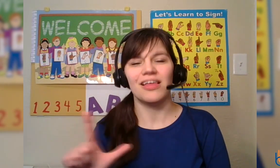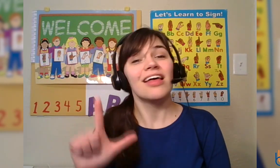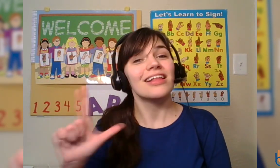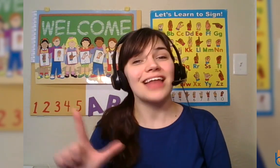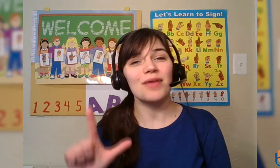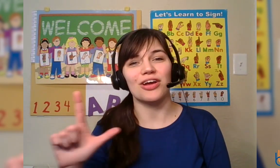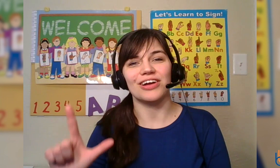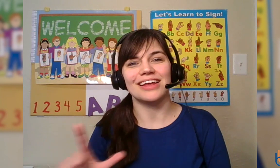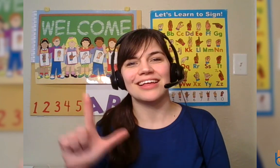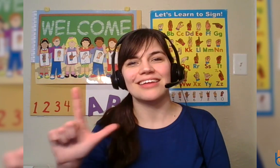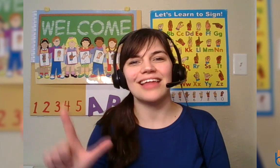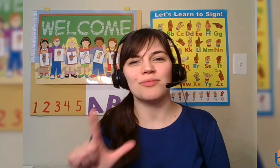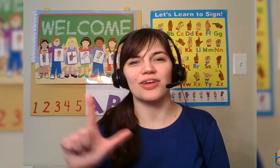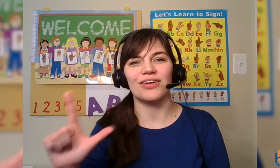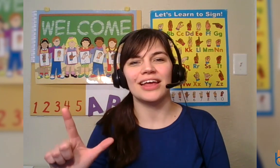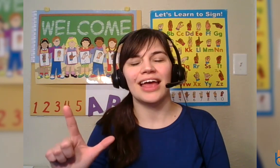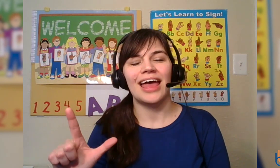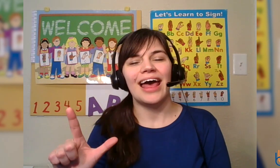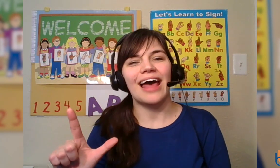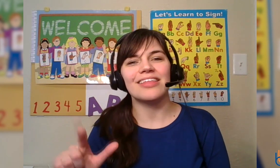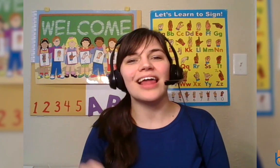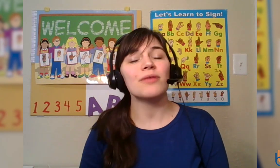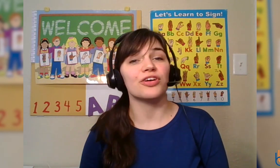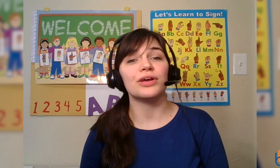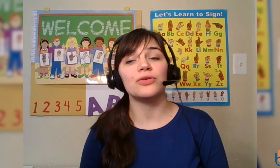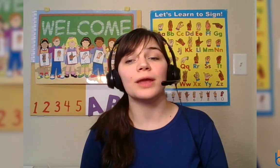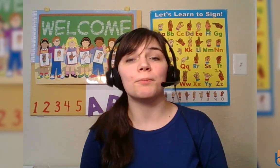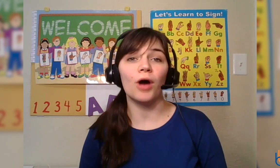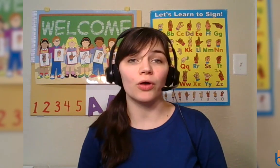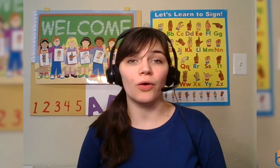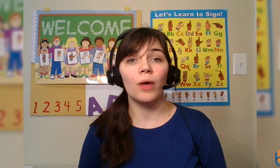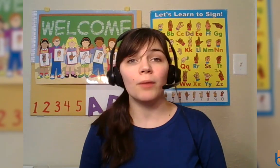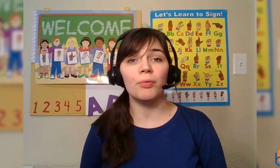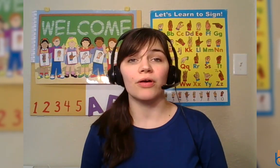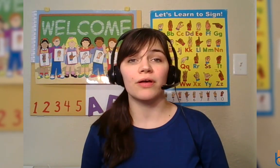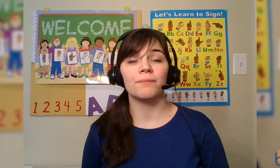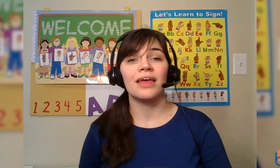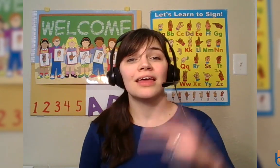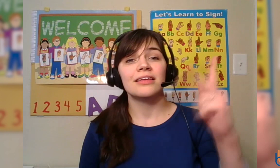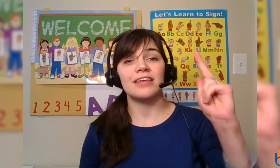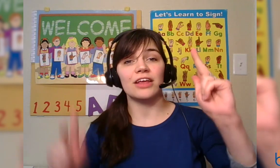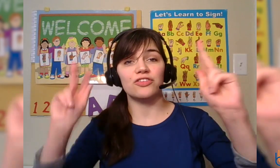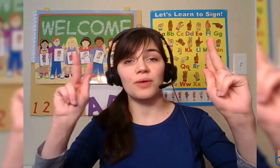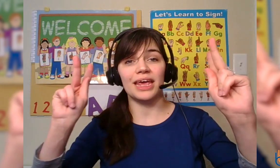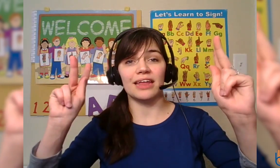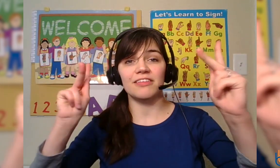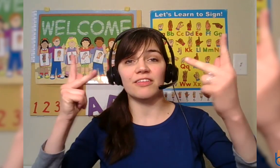library. Library . At the library, you can borrow a book. Take two hands in the